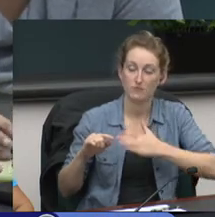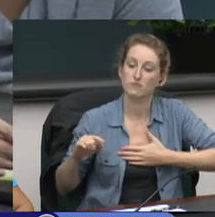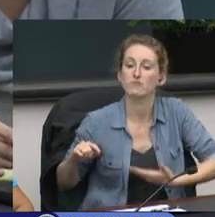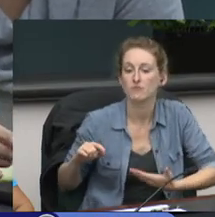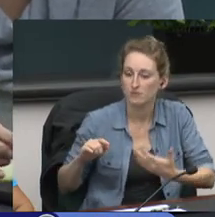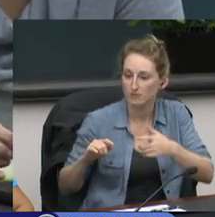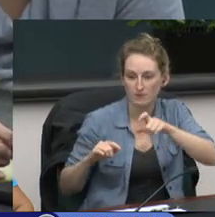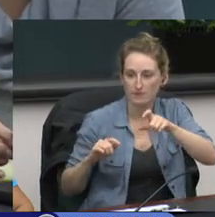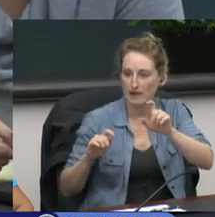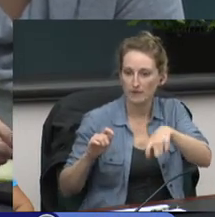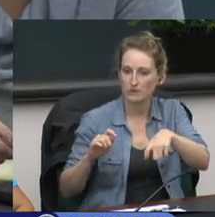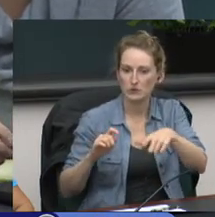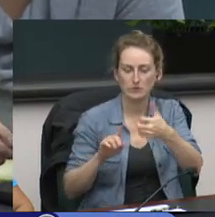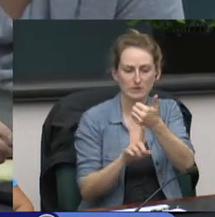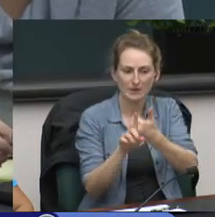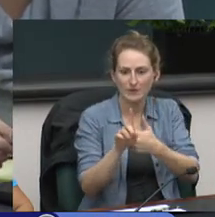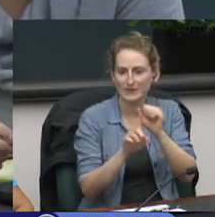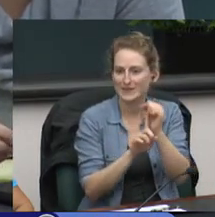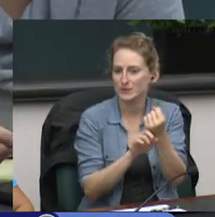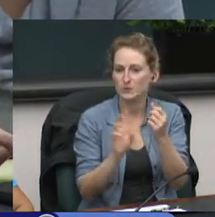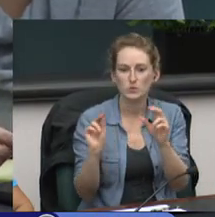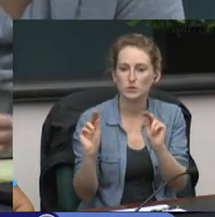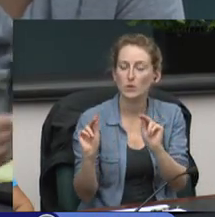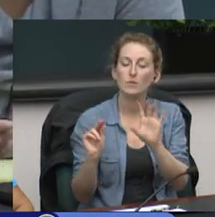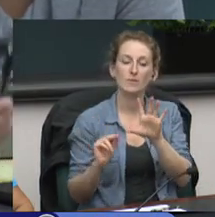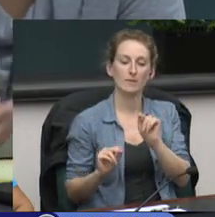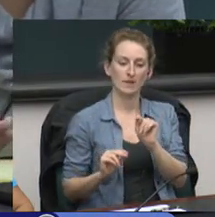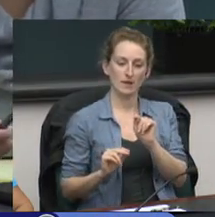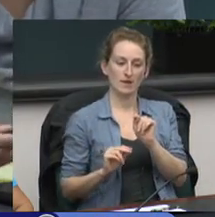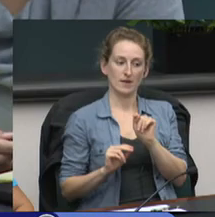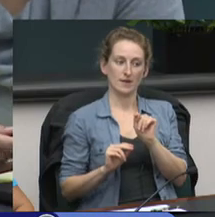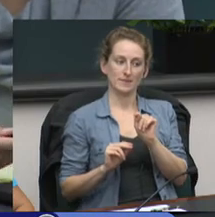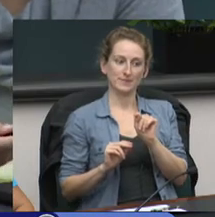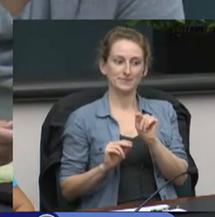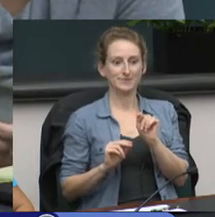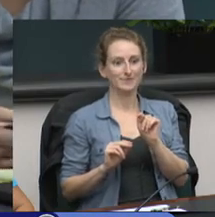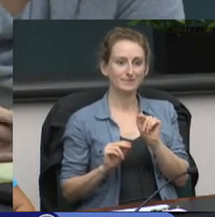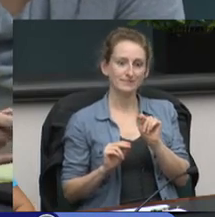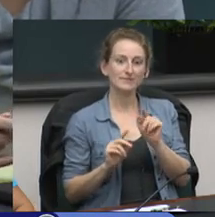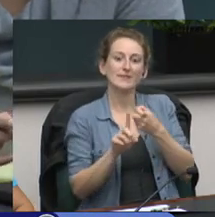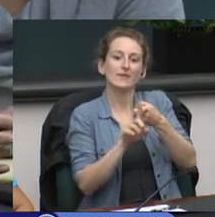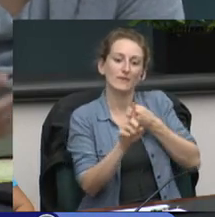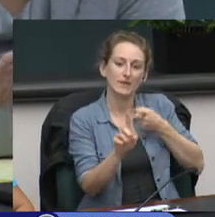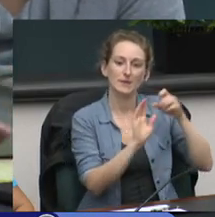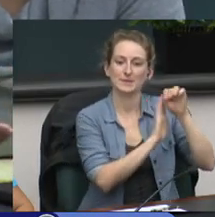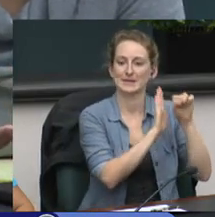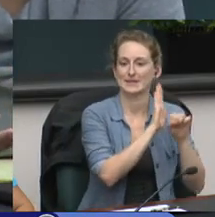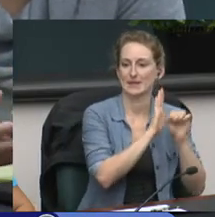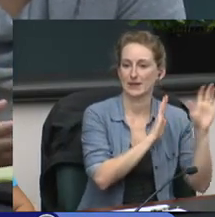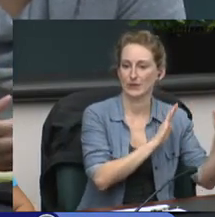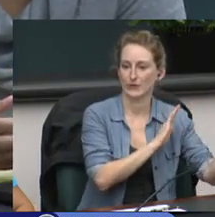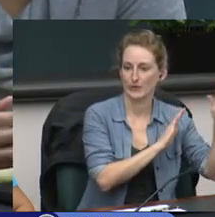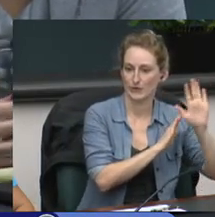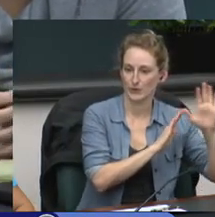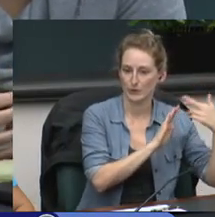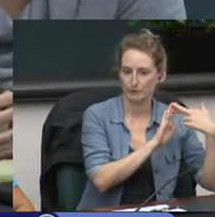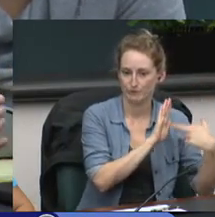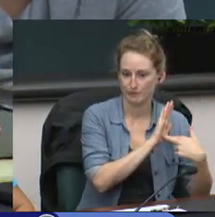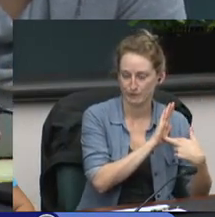but that is where it kind of comes from that's pretty typical in zoning codes